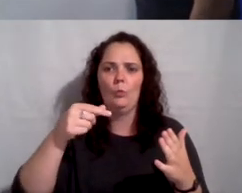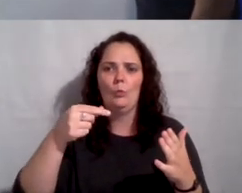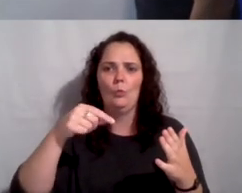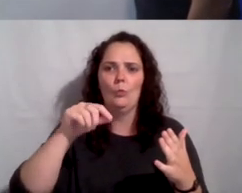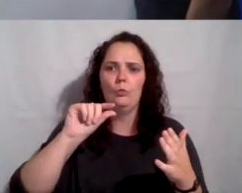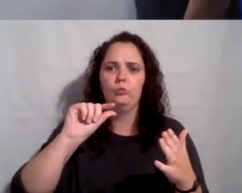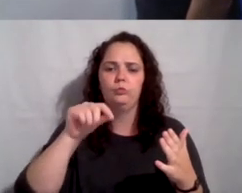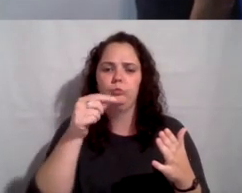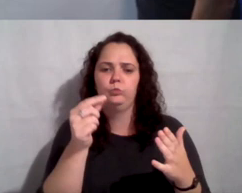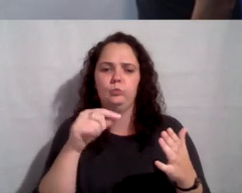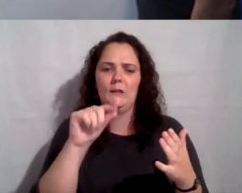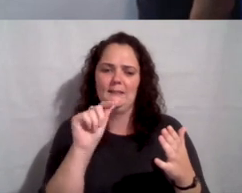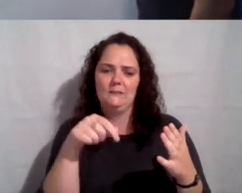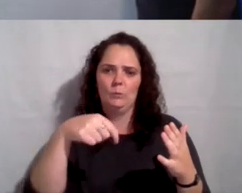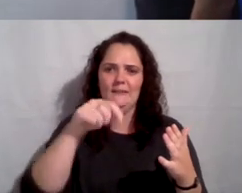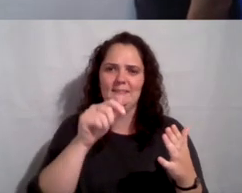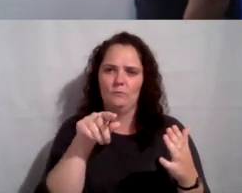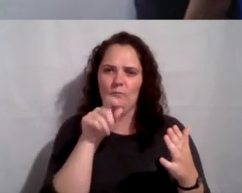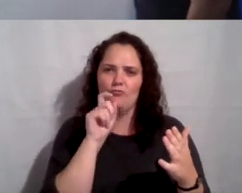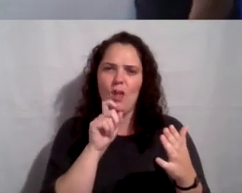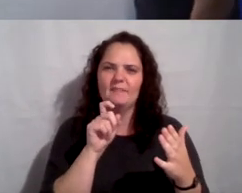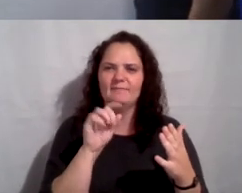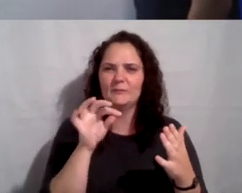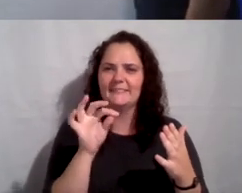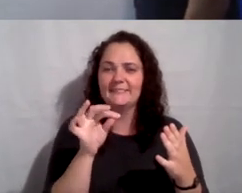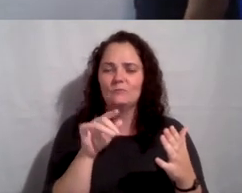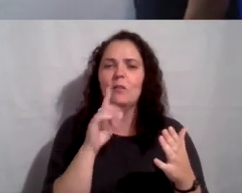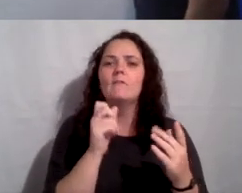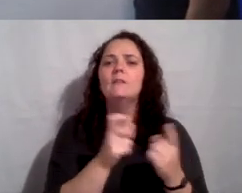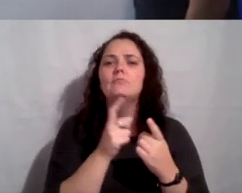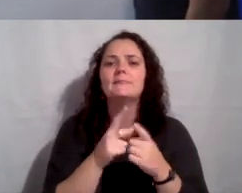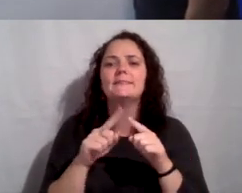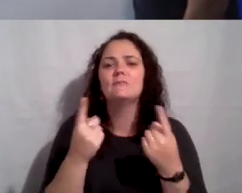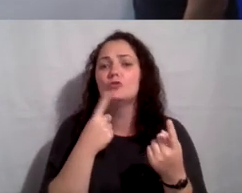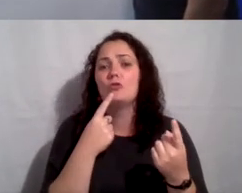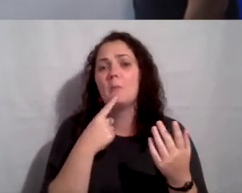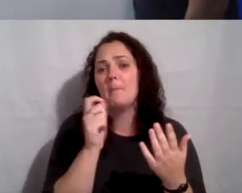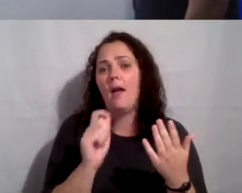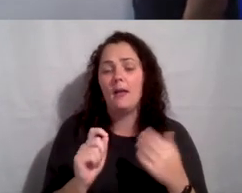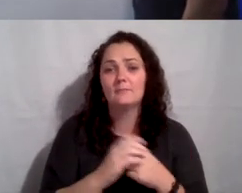fingers and by just rotating it in your fingers, you'll get a variety of different kinds of marks